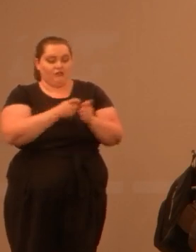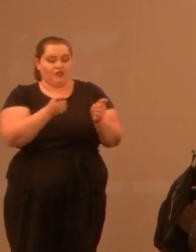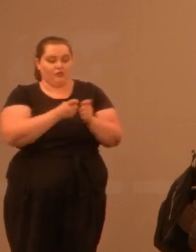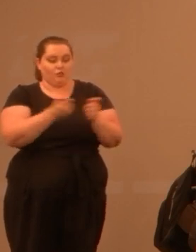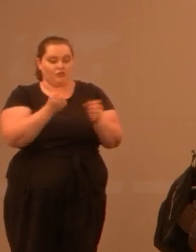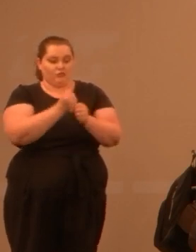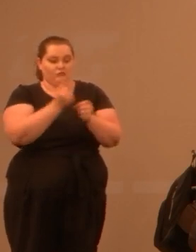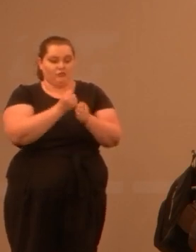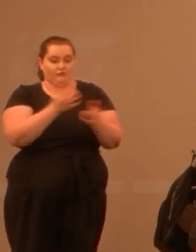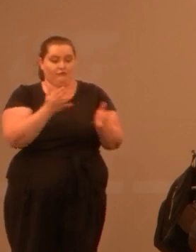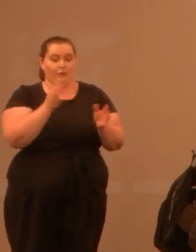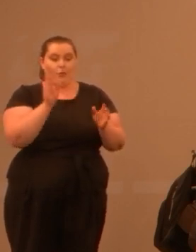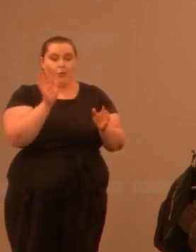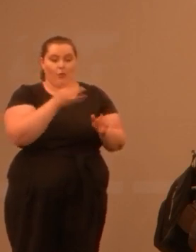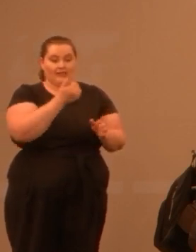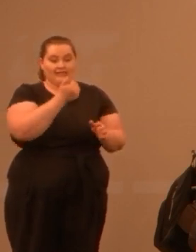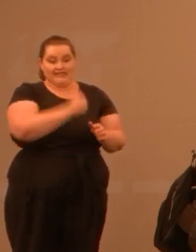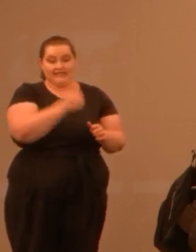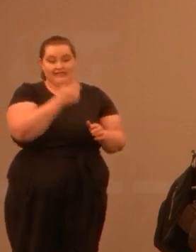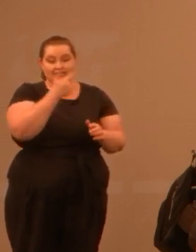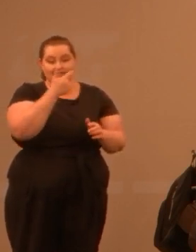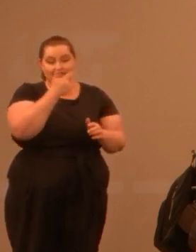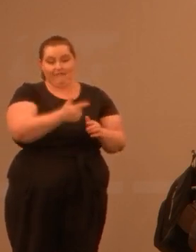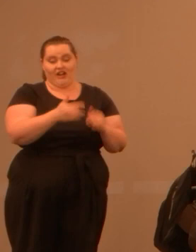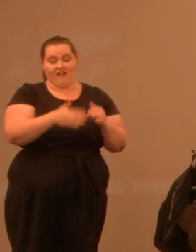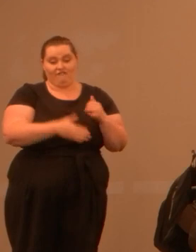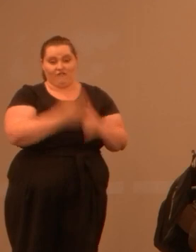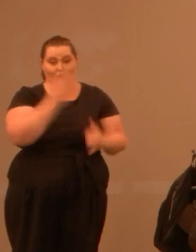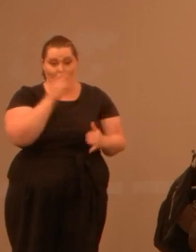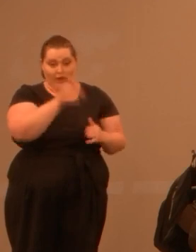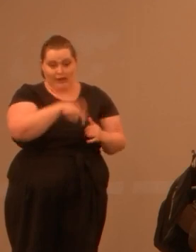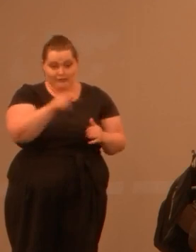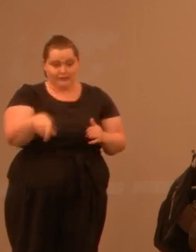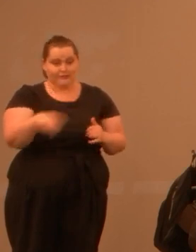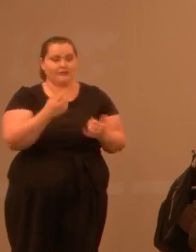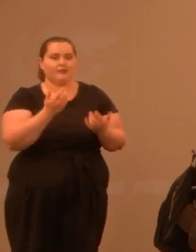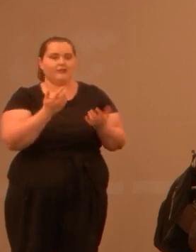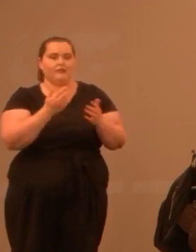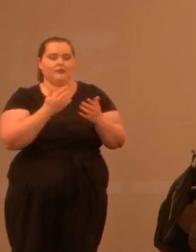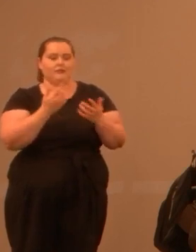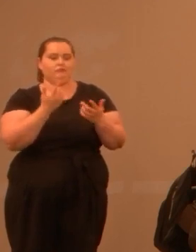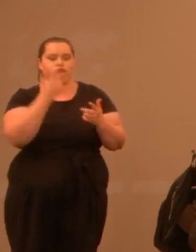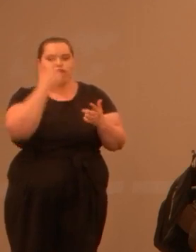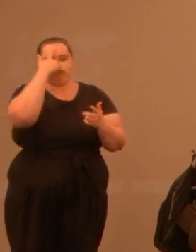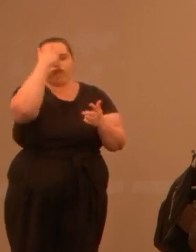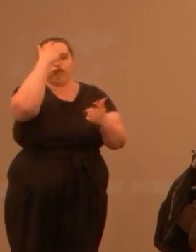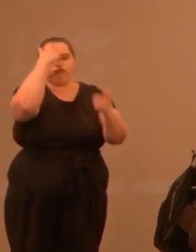67 finalists, who are evidently pioneering in this space is exceptional